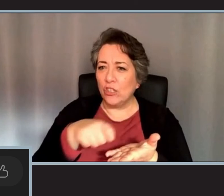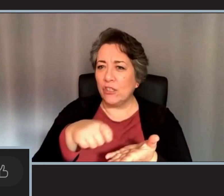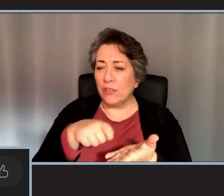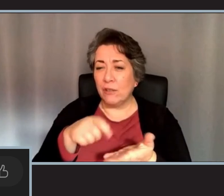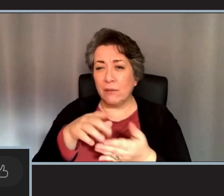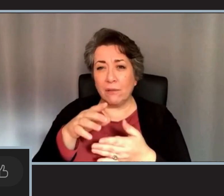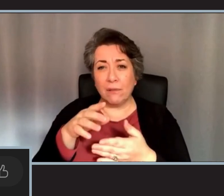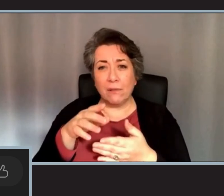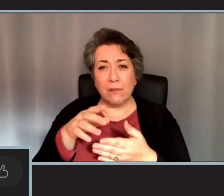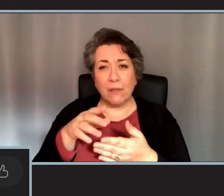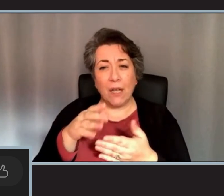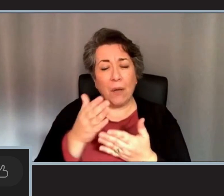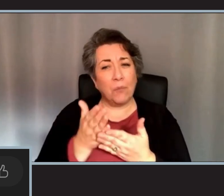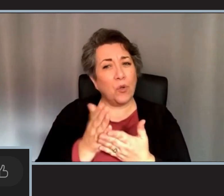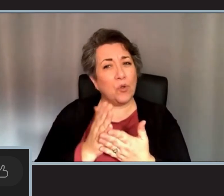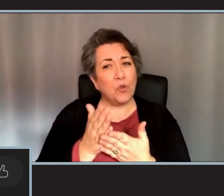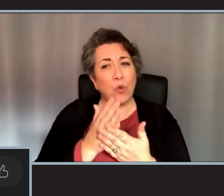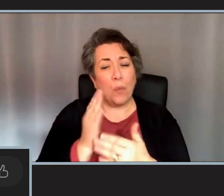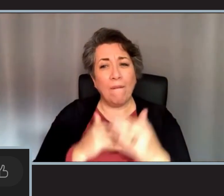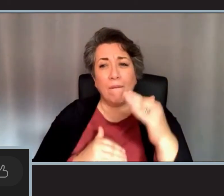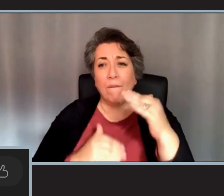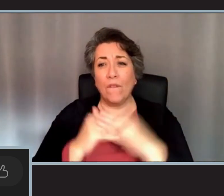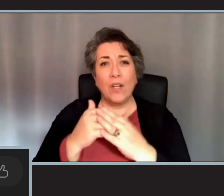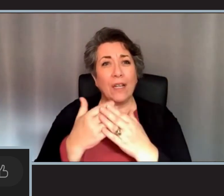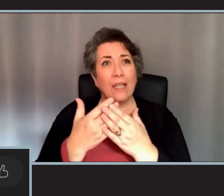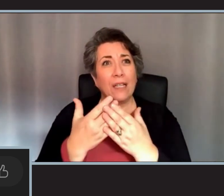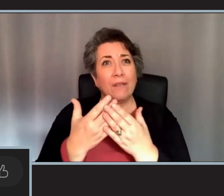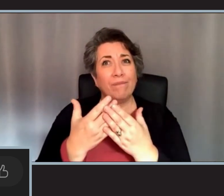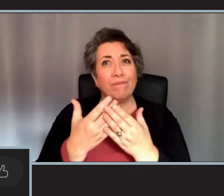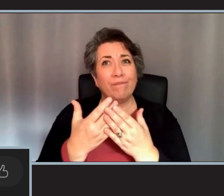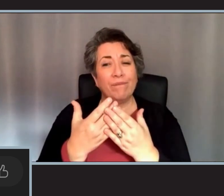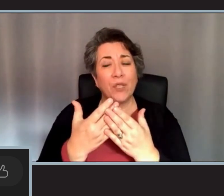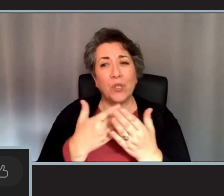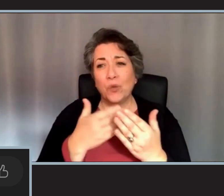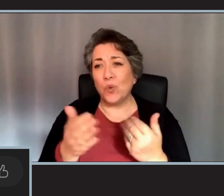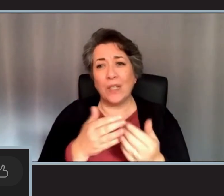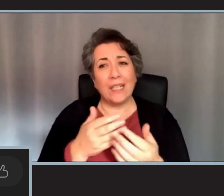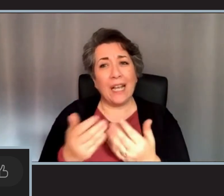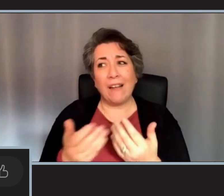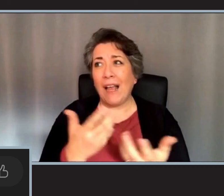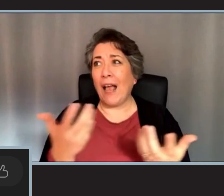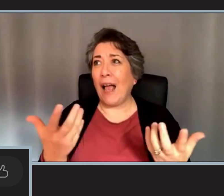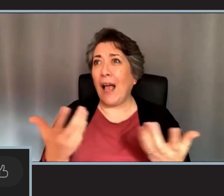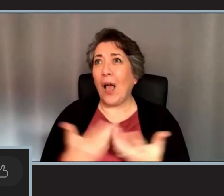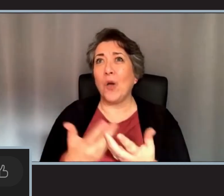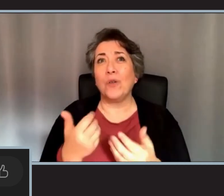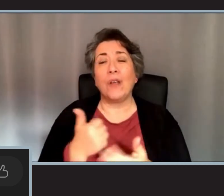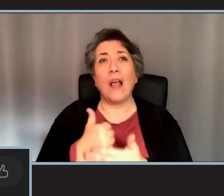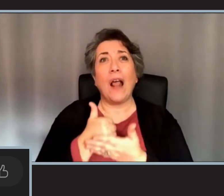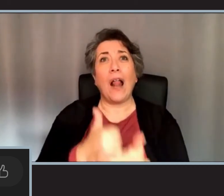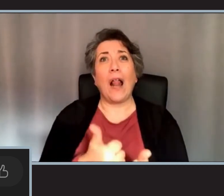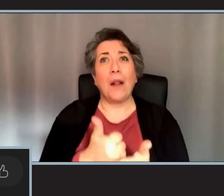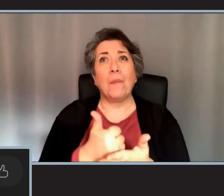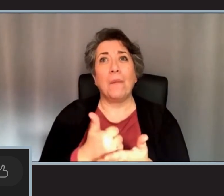we still haven't quite fully solved the question of how can we help our academic staff to create